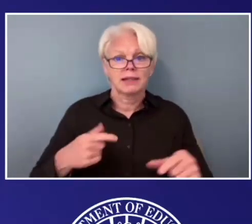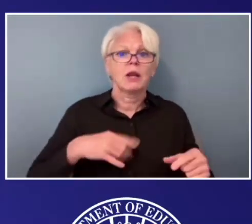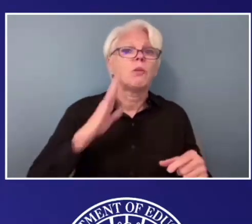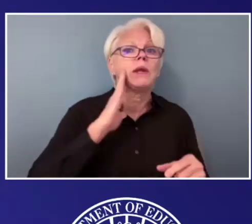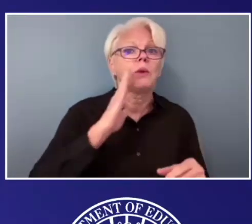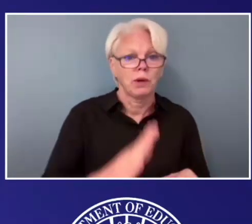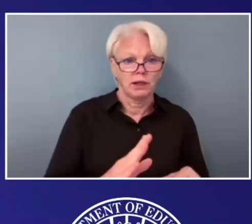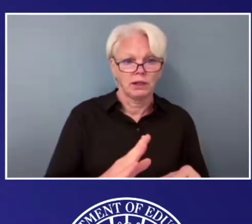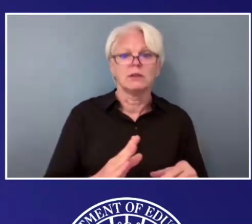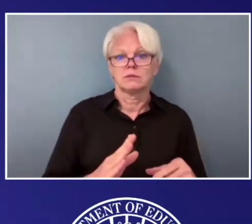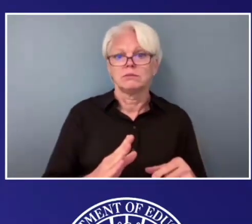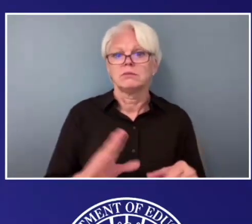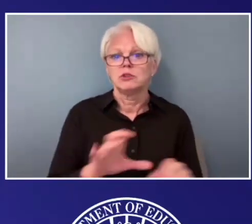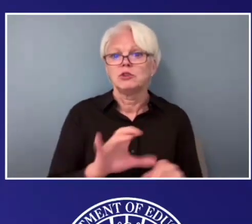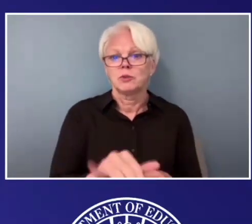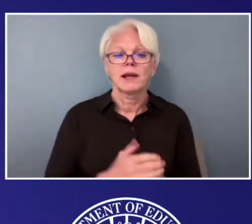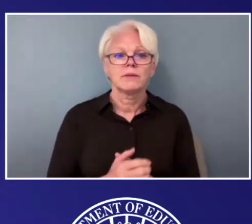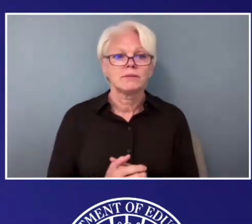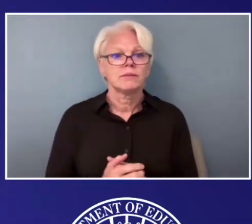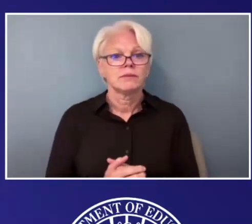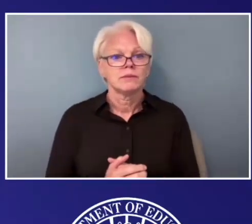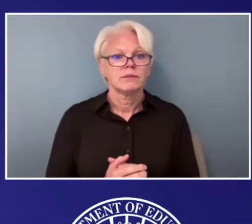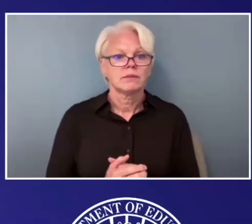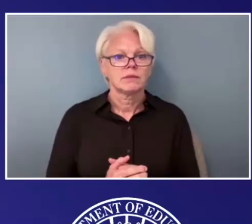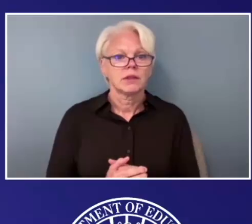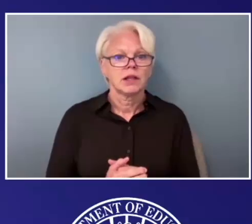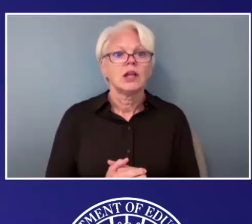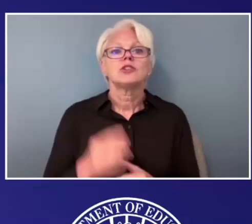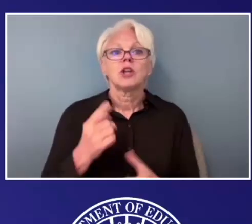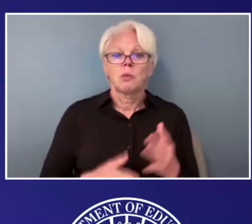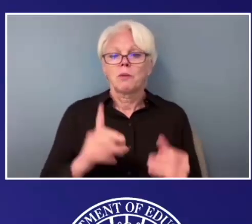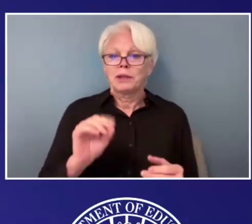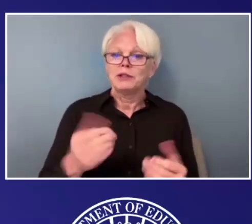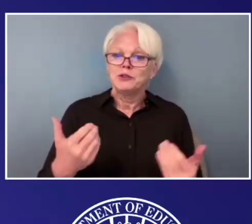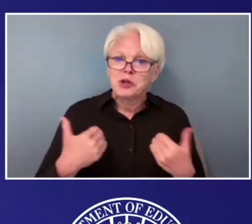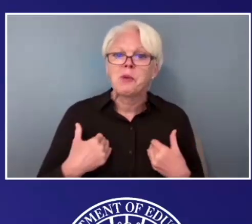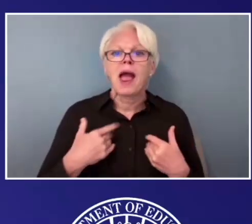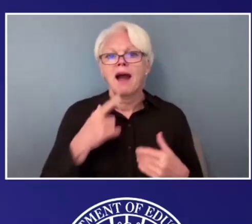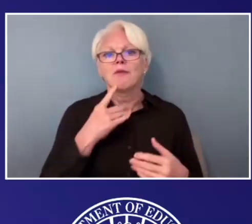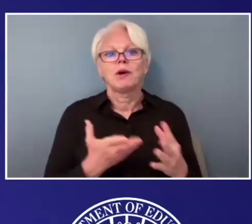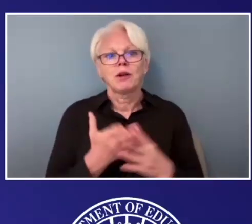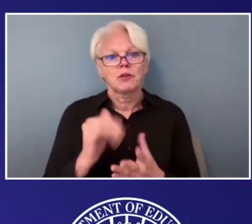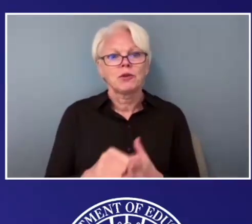But let's go over the ones that we do have. And question number one was,